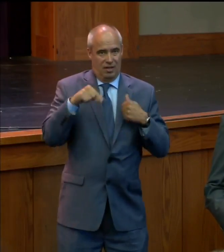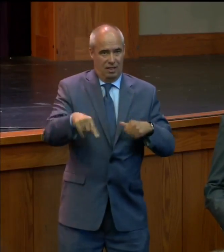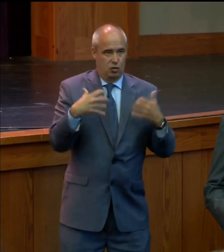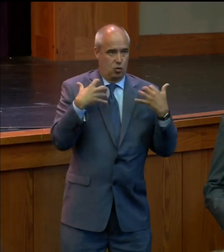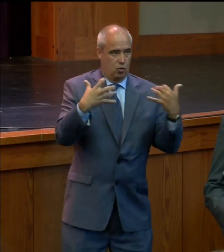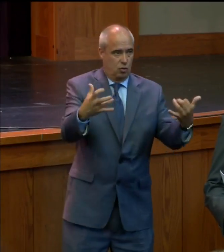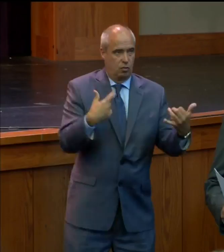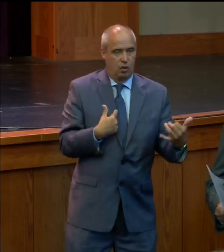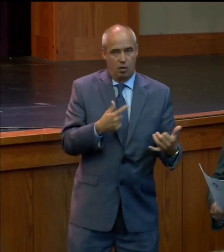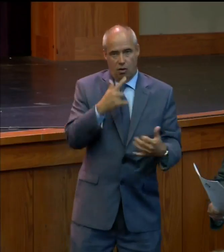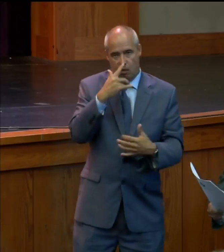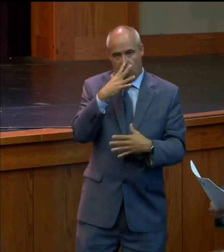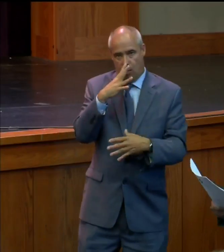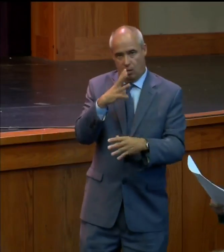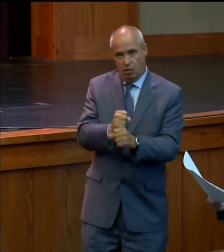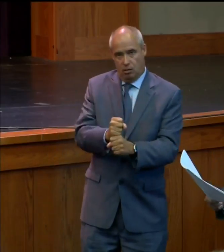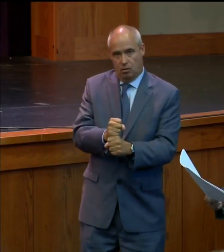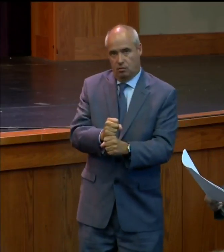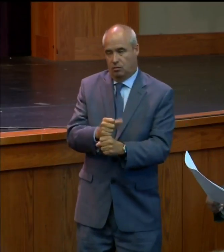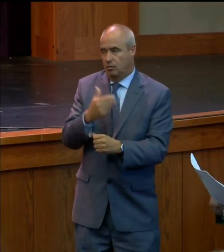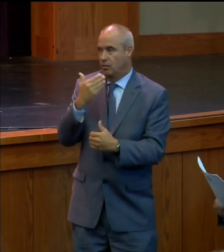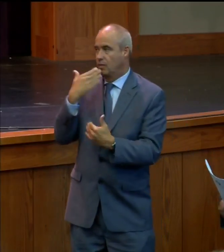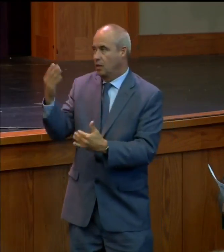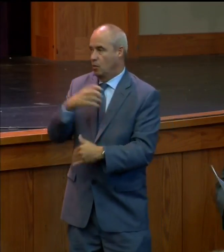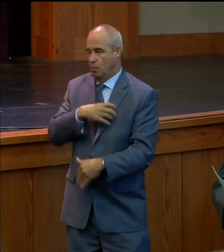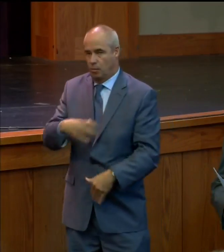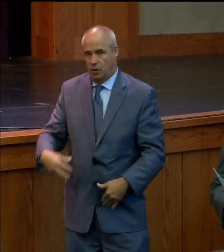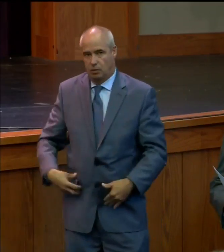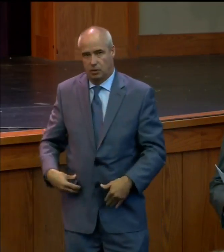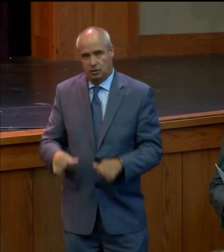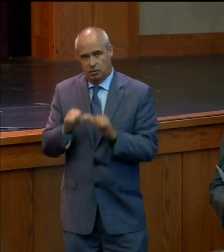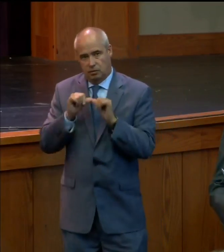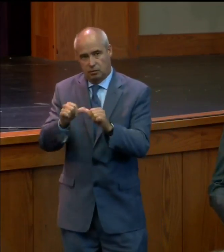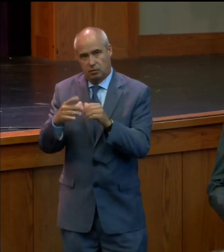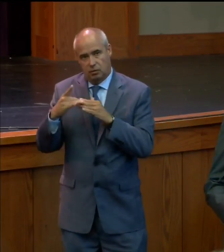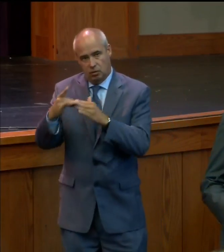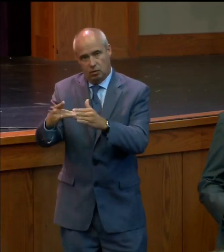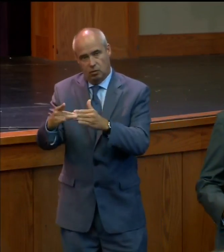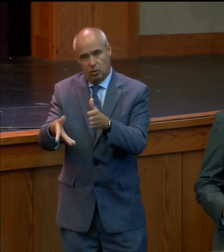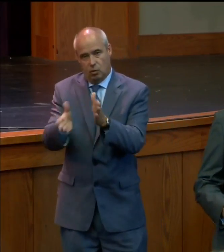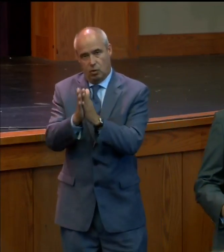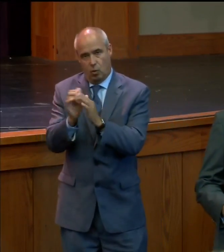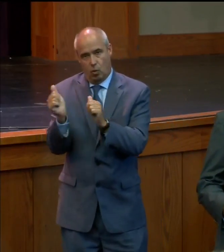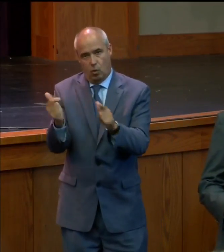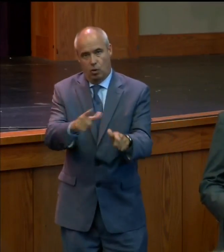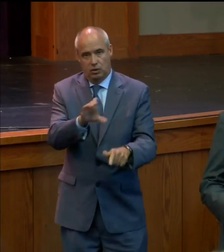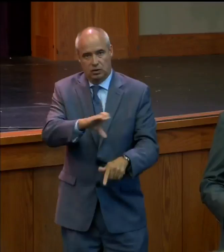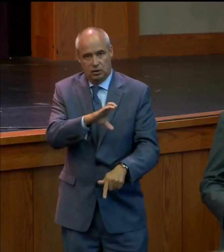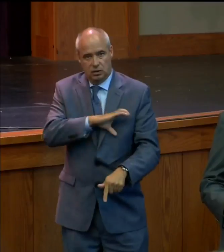I WOULD LIKE TO THANK THE MAYOR FOR HER CONTINUED LEADERSHIP AND REQUEST THAT ALL CITIZENS CONTINUE TO SUPPORT HER BY